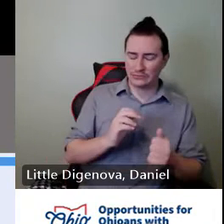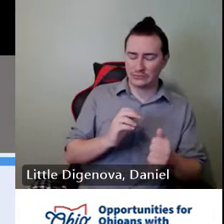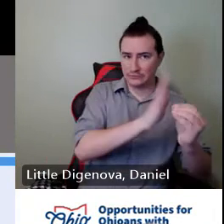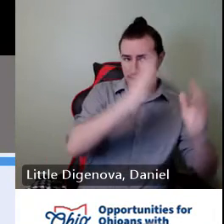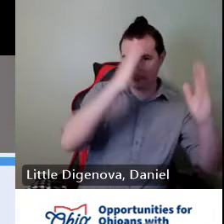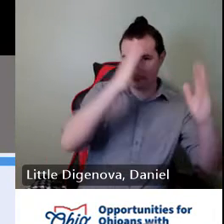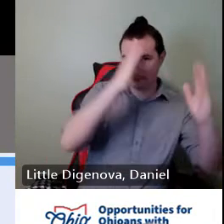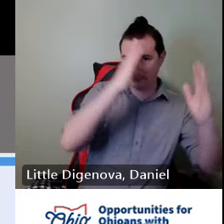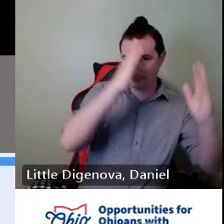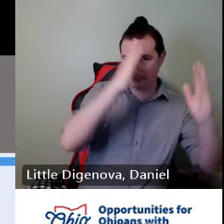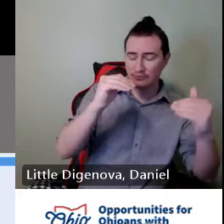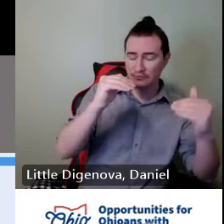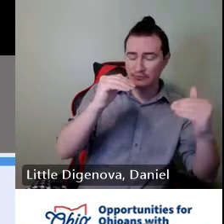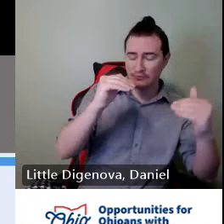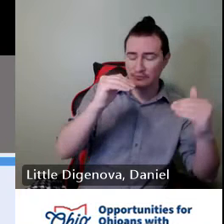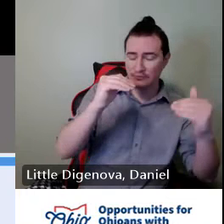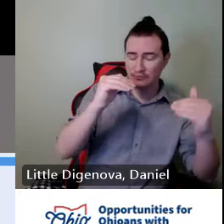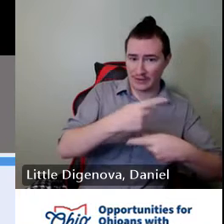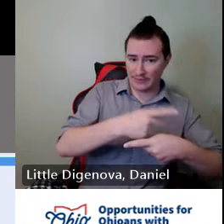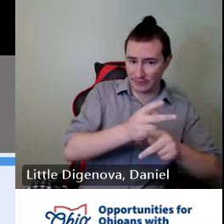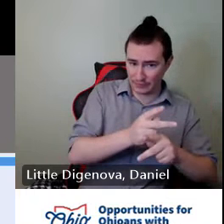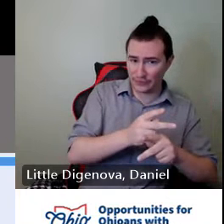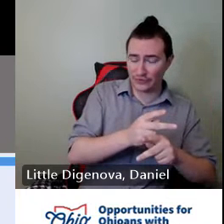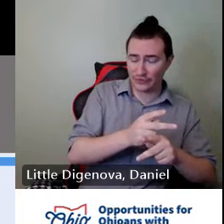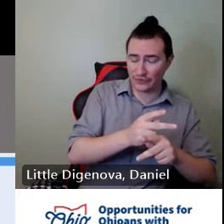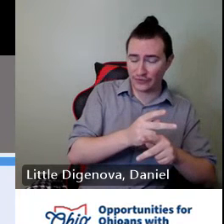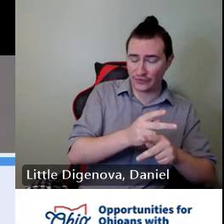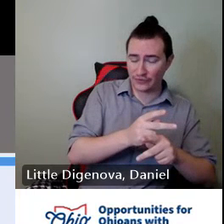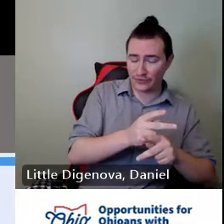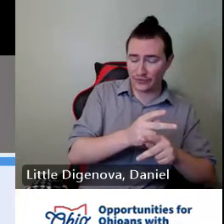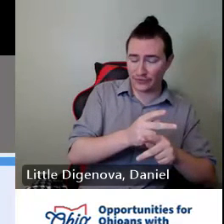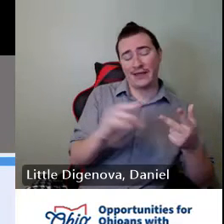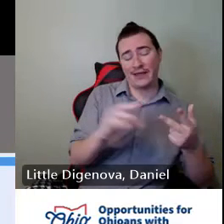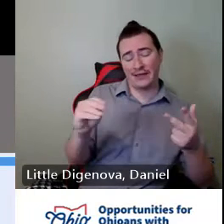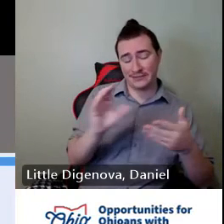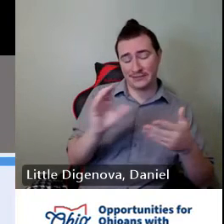performance, just as all employees are. So, let's talk about this in more detail.